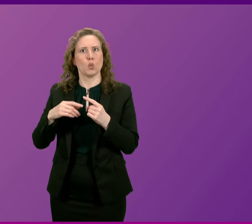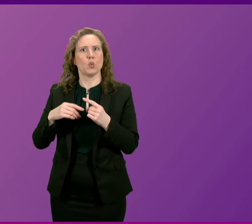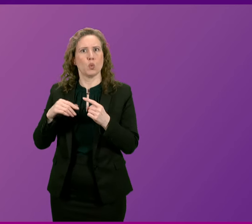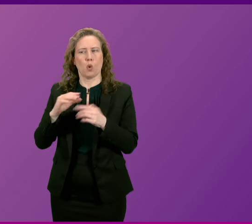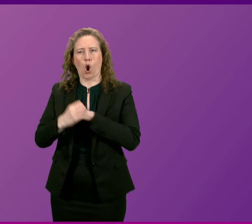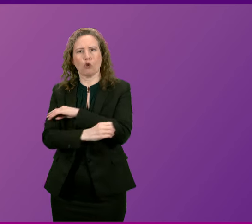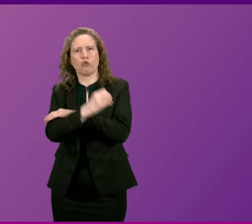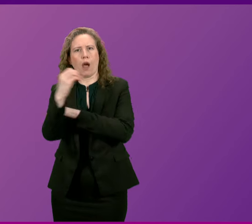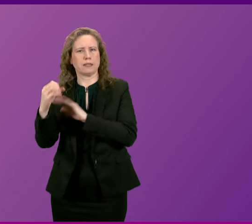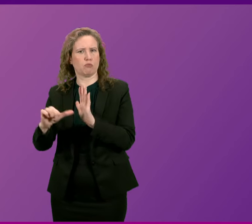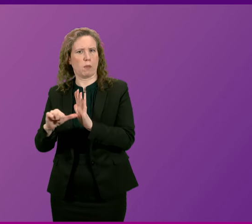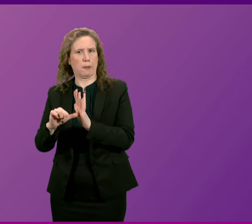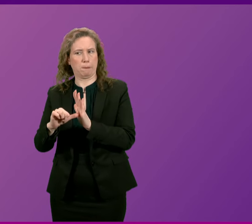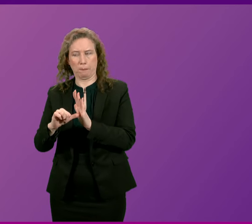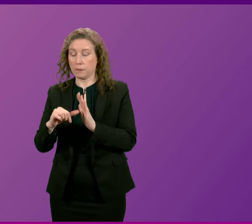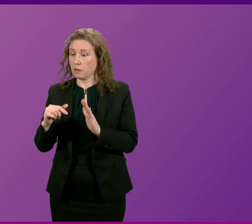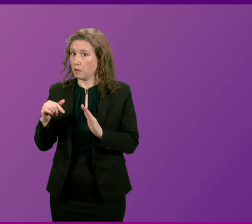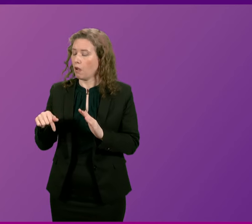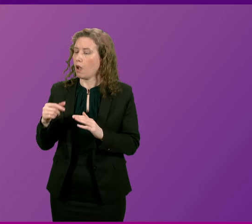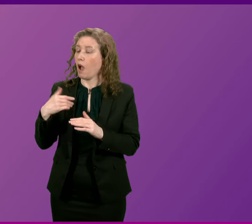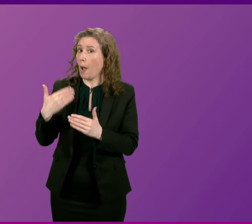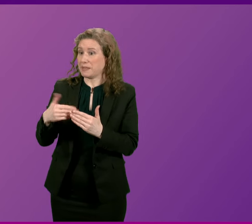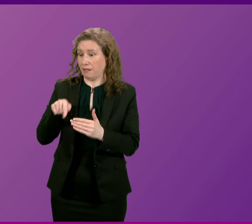the Post Office maintained that the system was reliable—indeed,